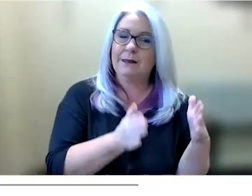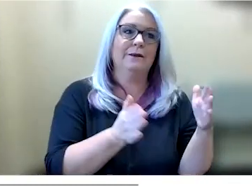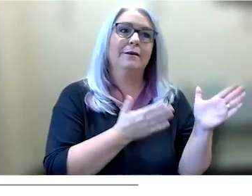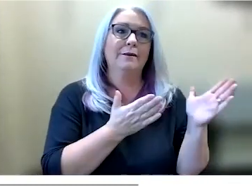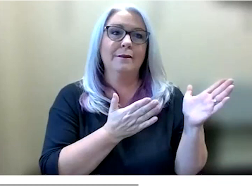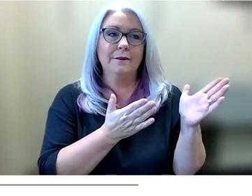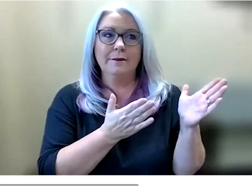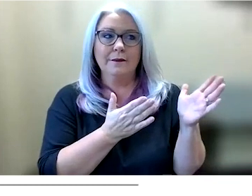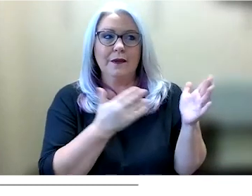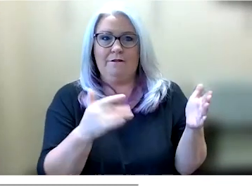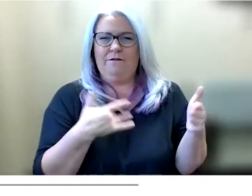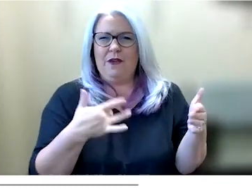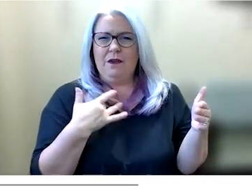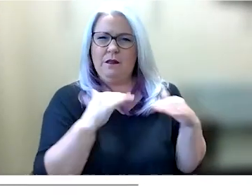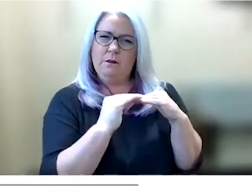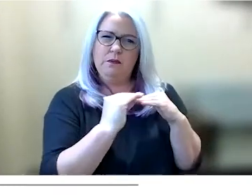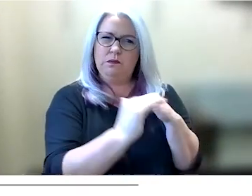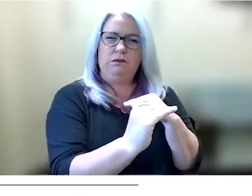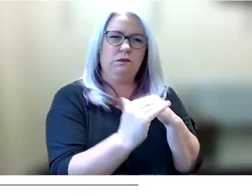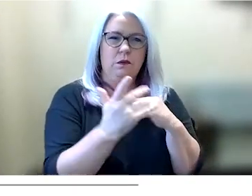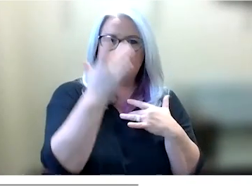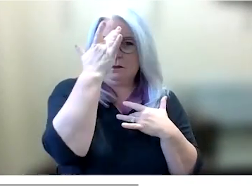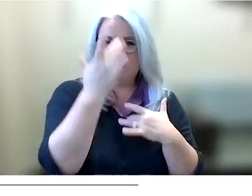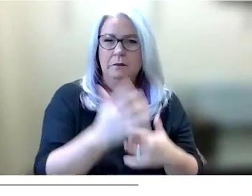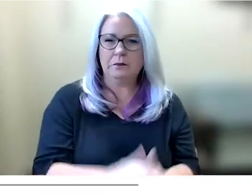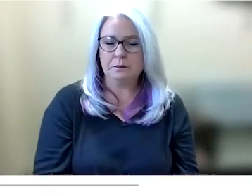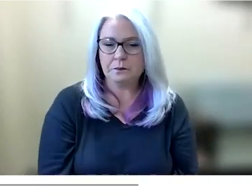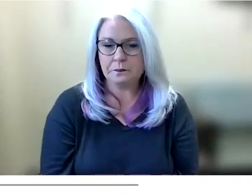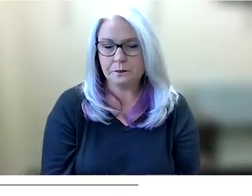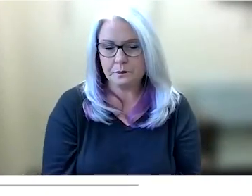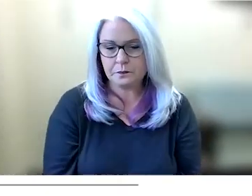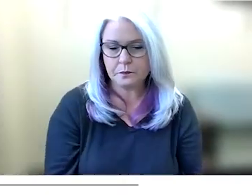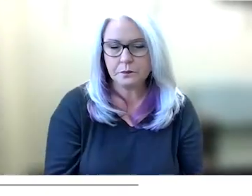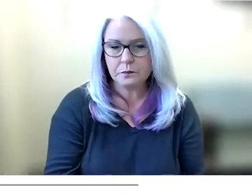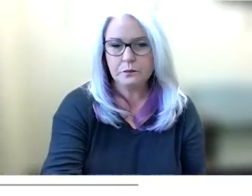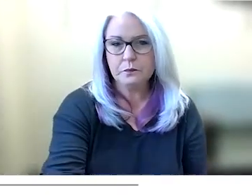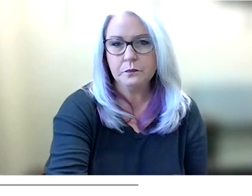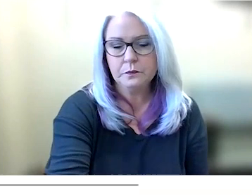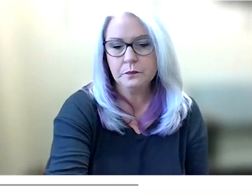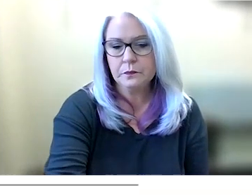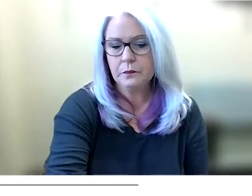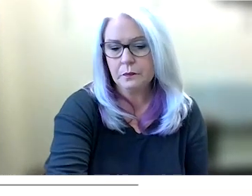type of illness. This is from a paper that